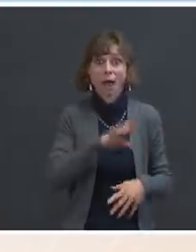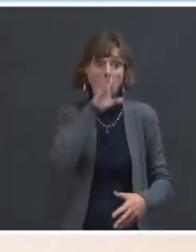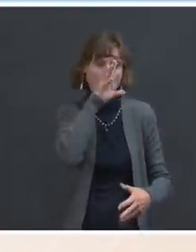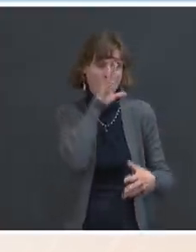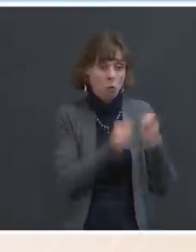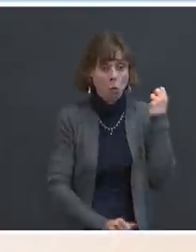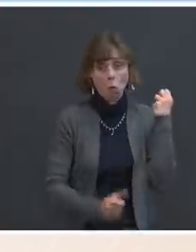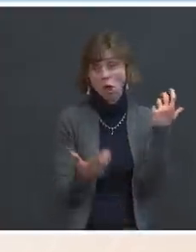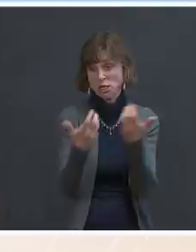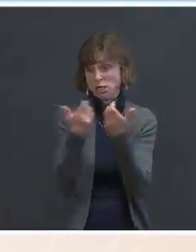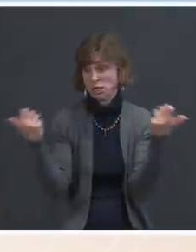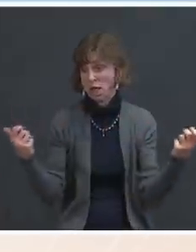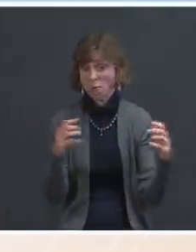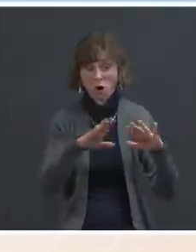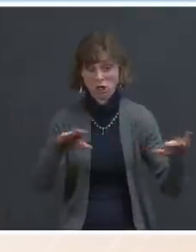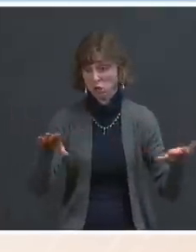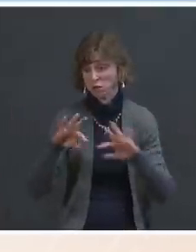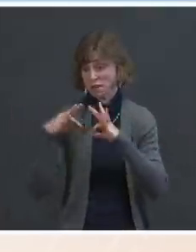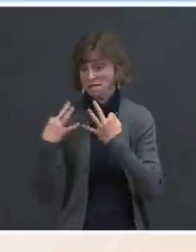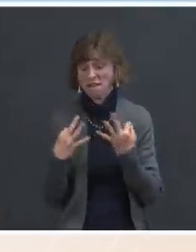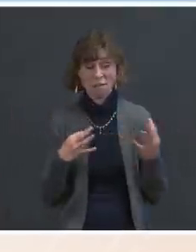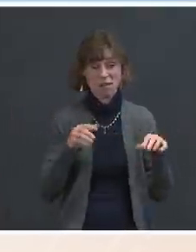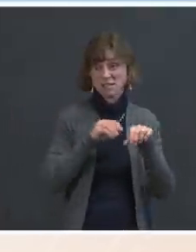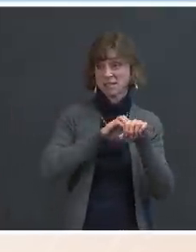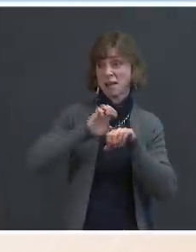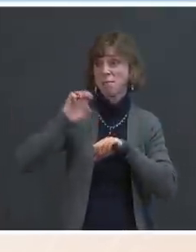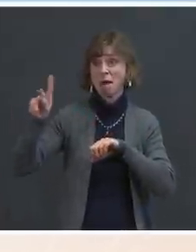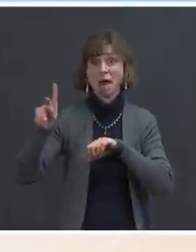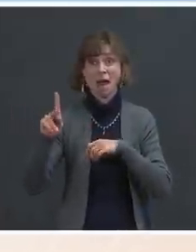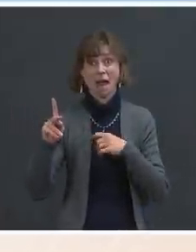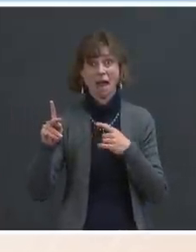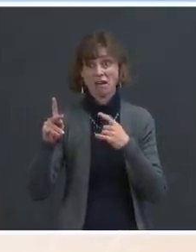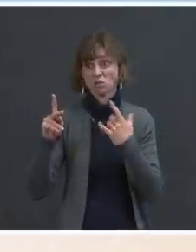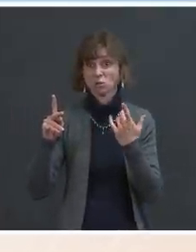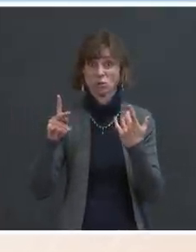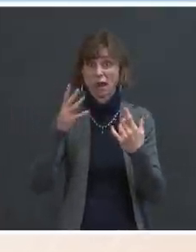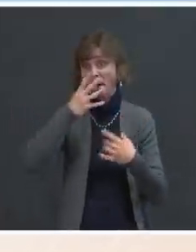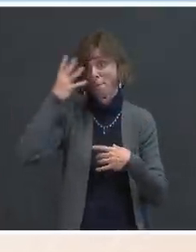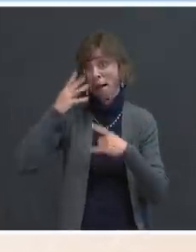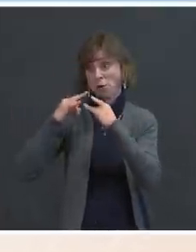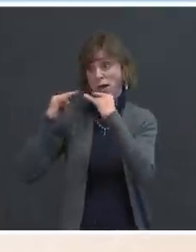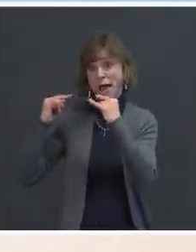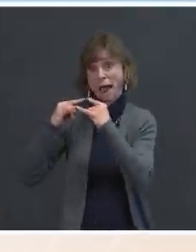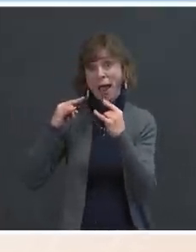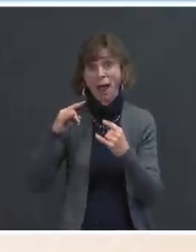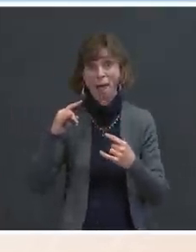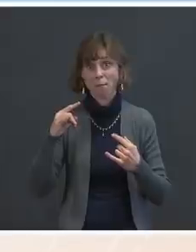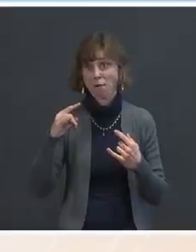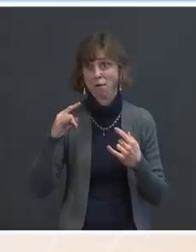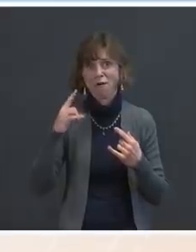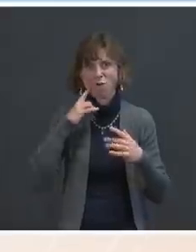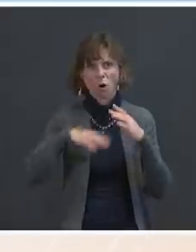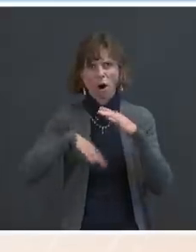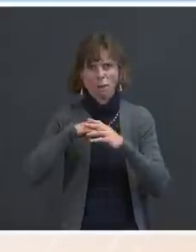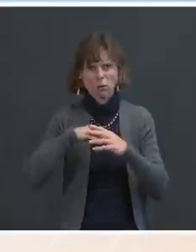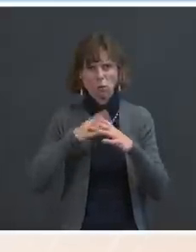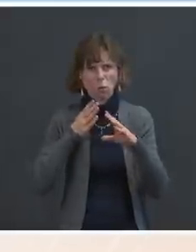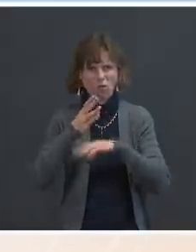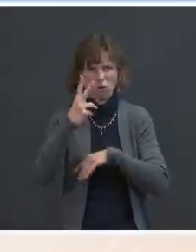return people to places that -- like the camp -- migrant camp in Matamoros, you know, for up to two-plus years at a time,